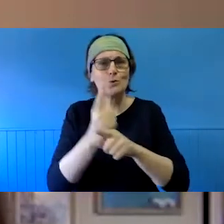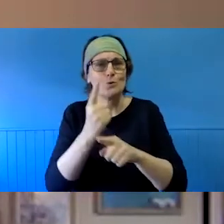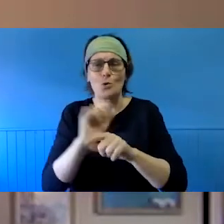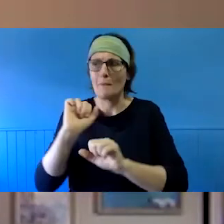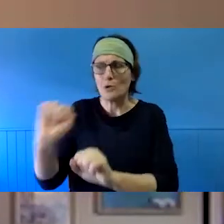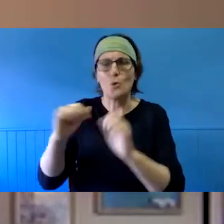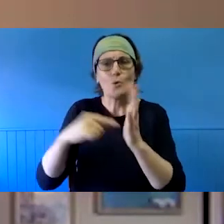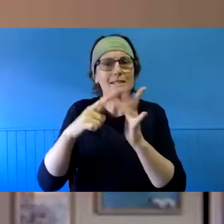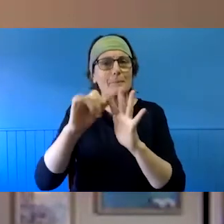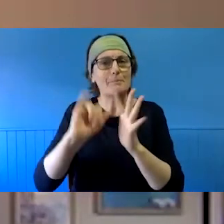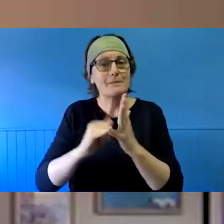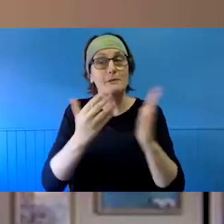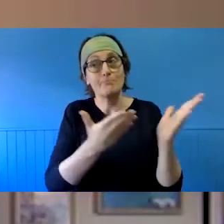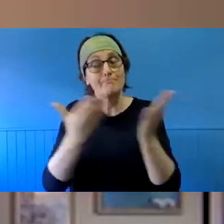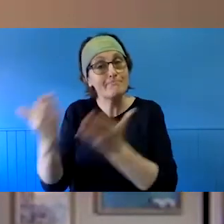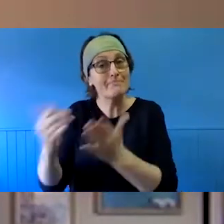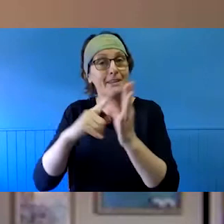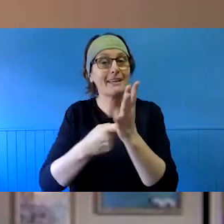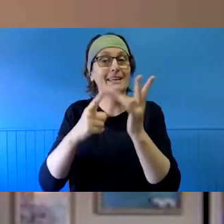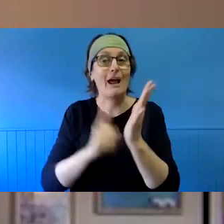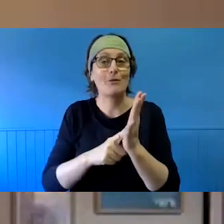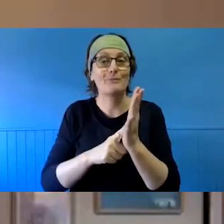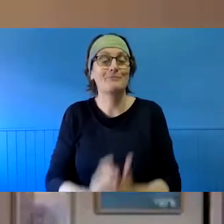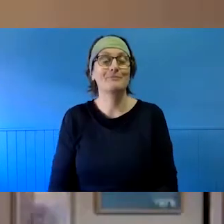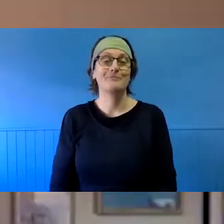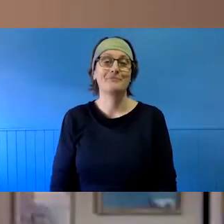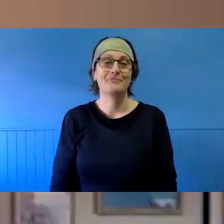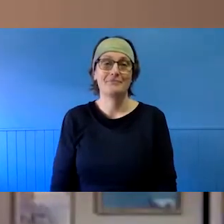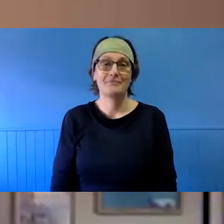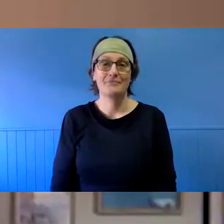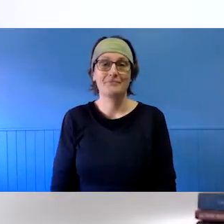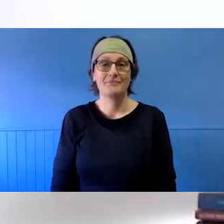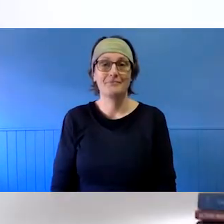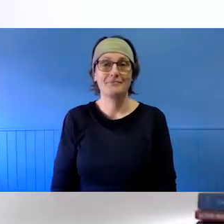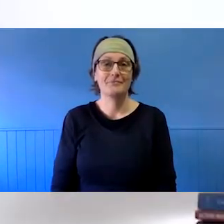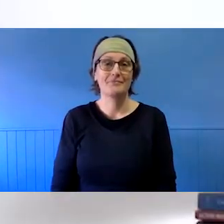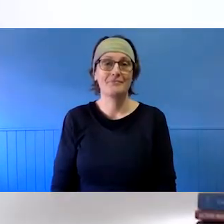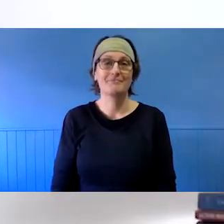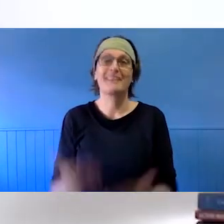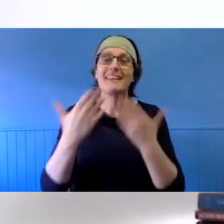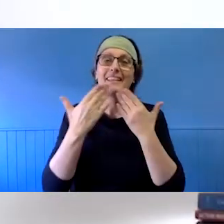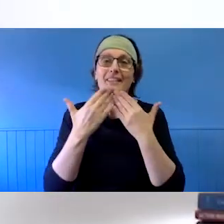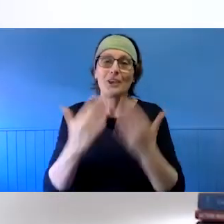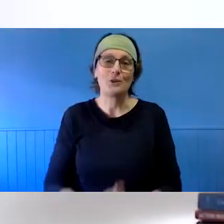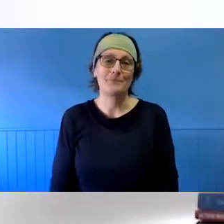I'll hand over to you and I'll share your slides. Thanks, Frances.